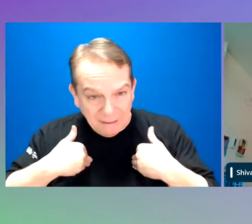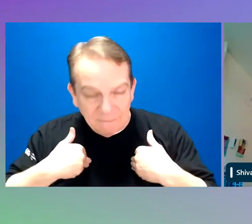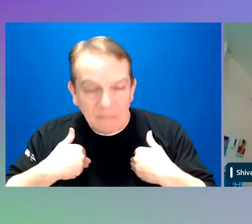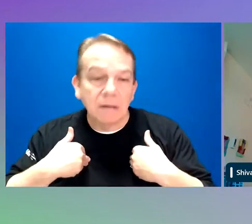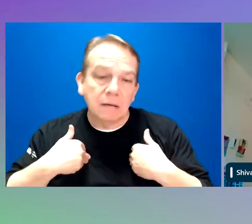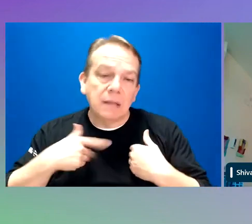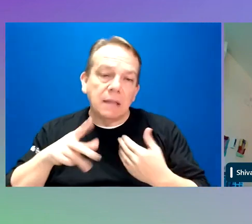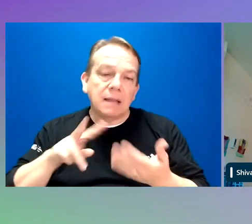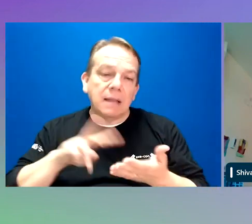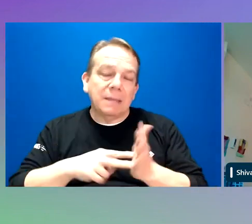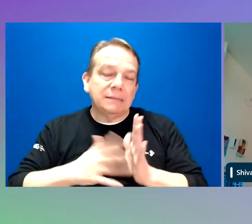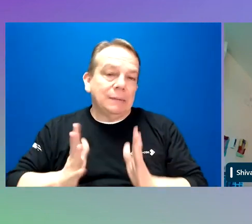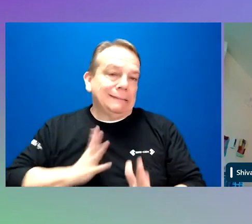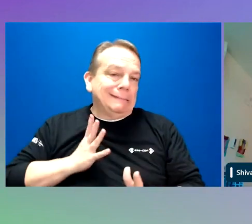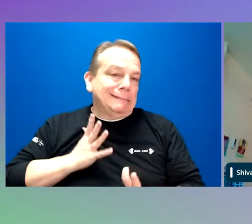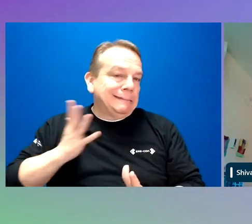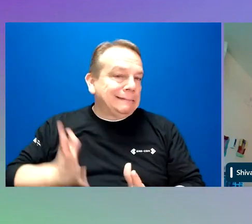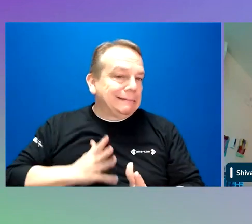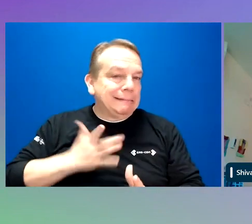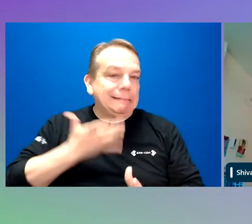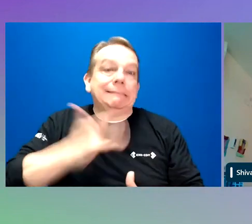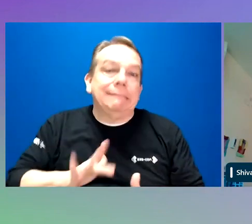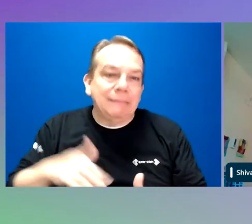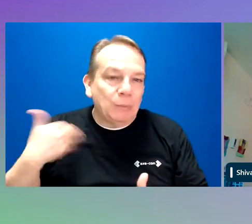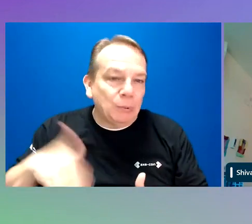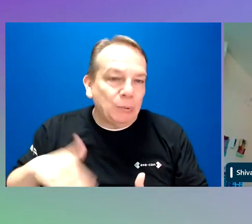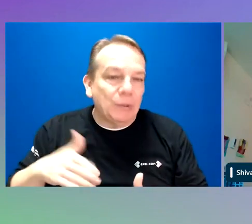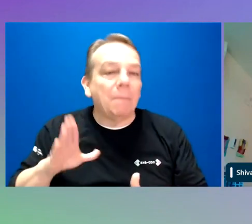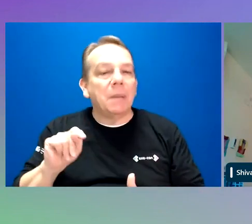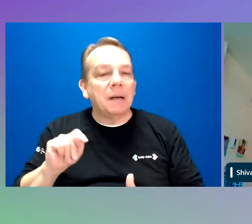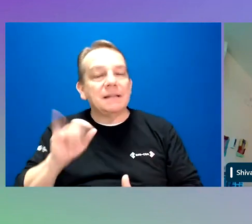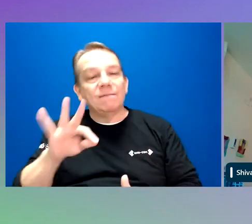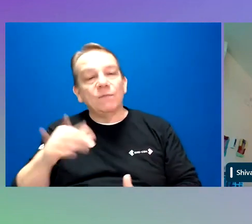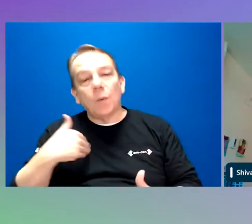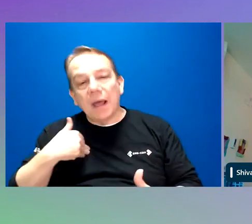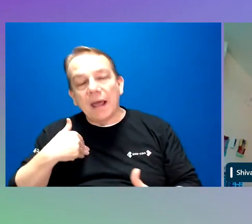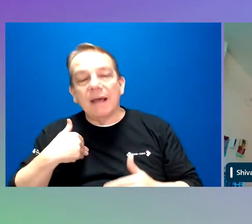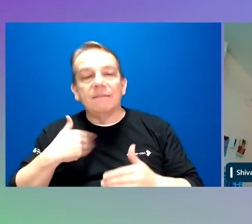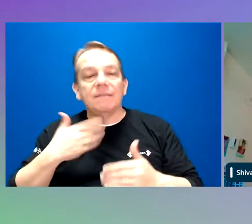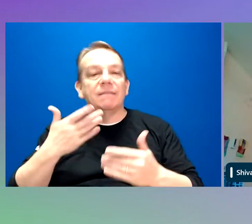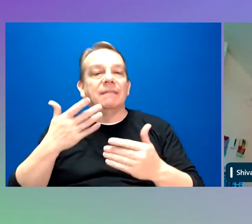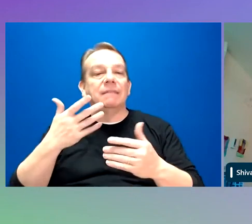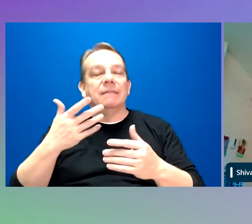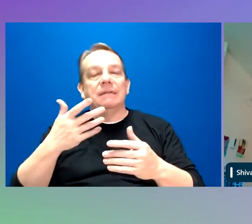but if you have, um, dedicated